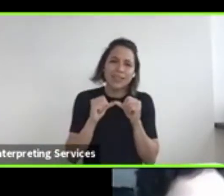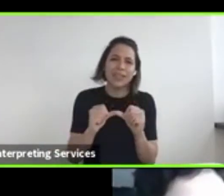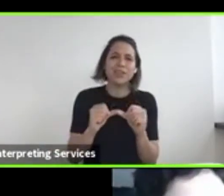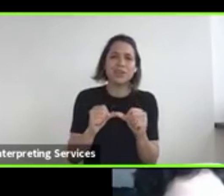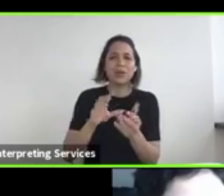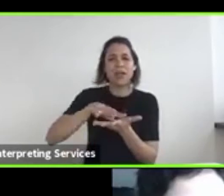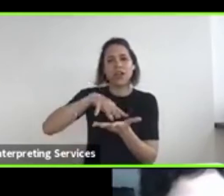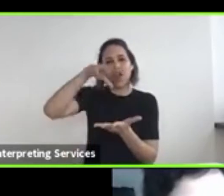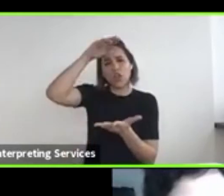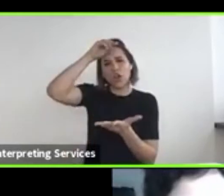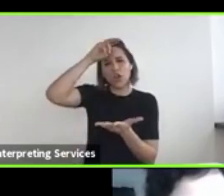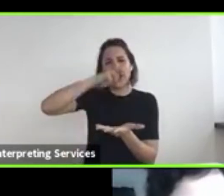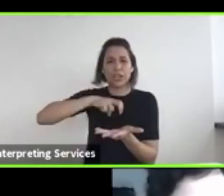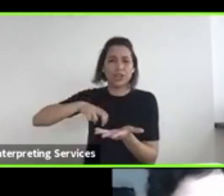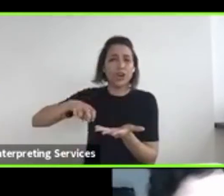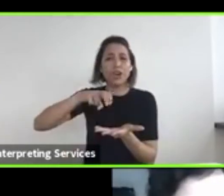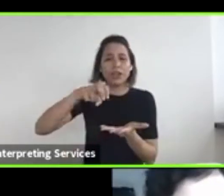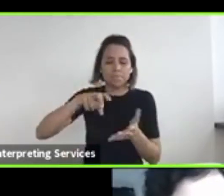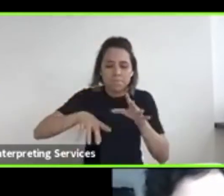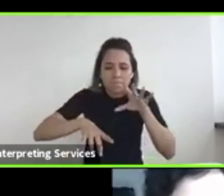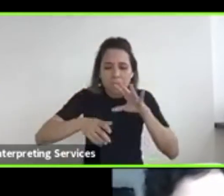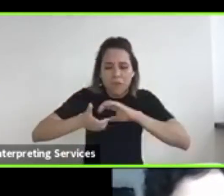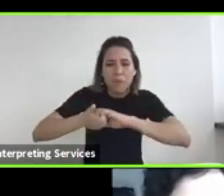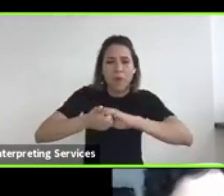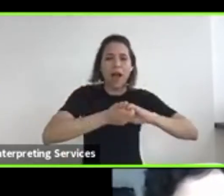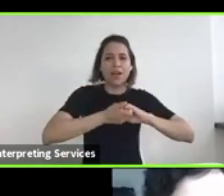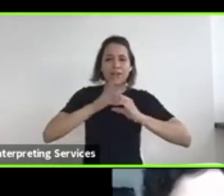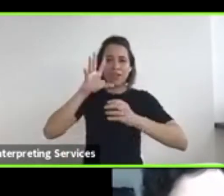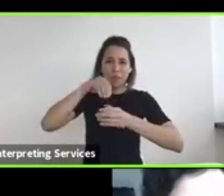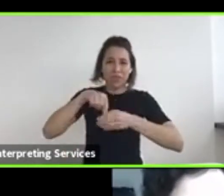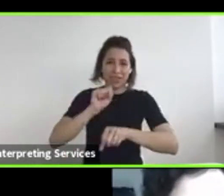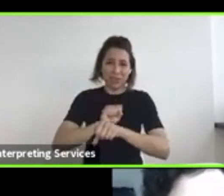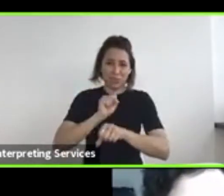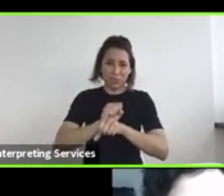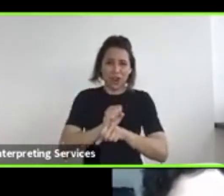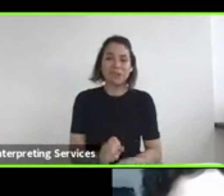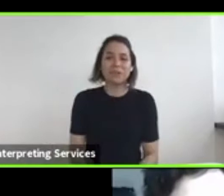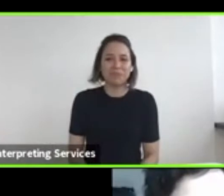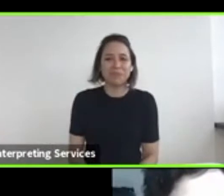AN ACCOMPLICE IN THIS WORK; AND I AM HONORED TO BE